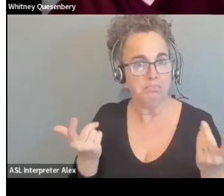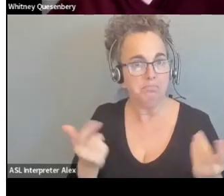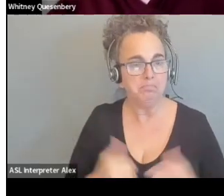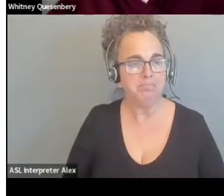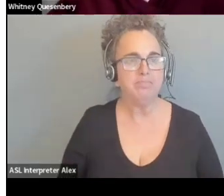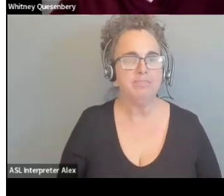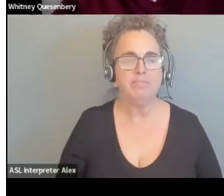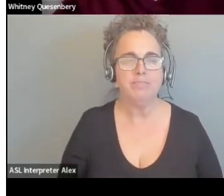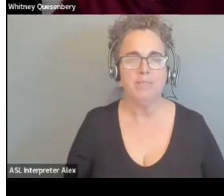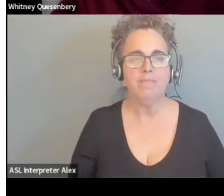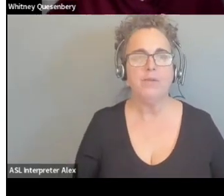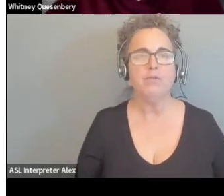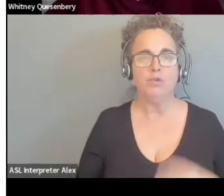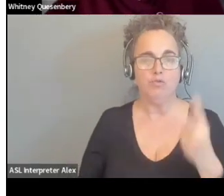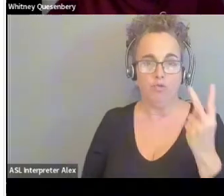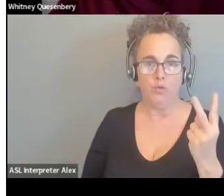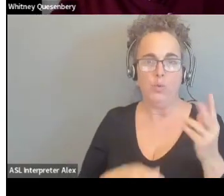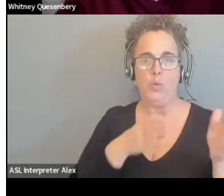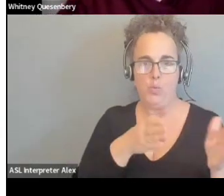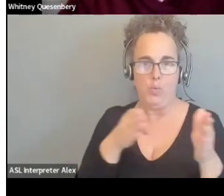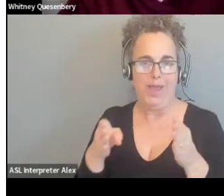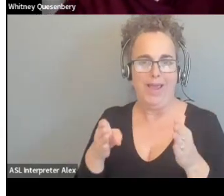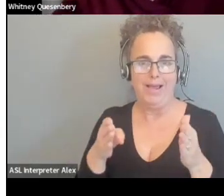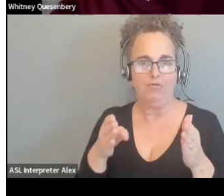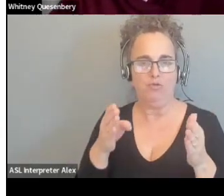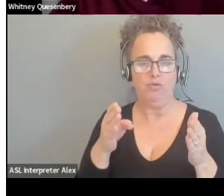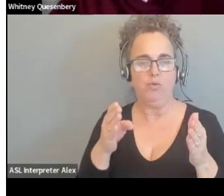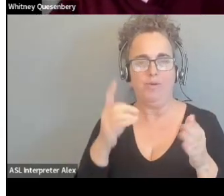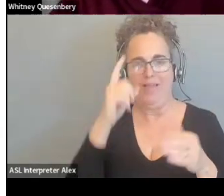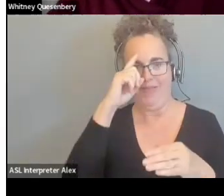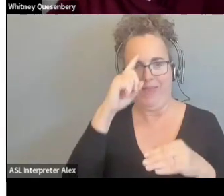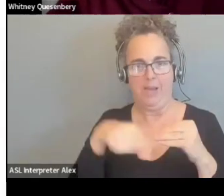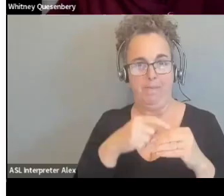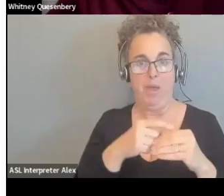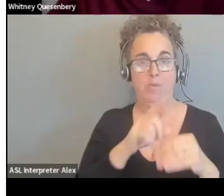There are two ways you could think about disability and personas.